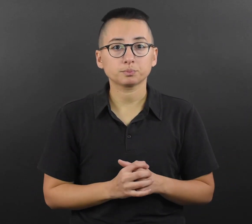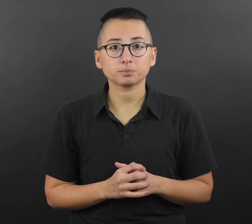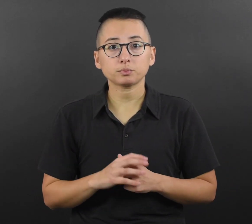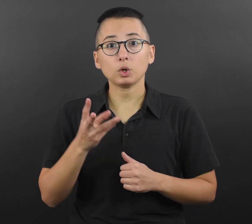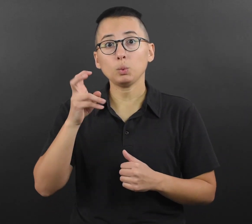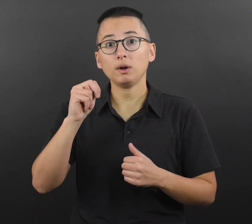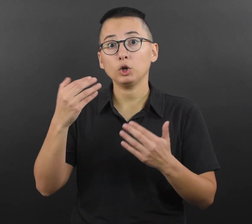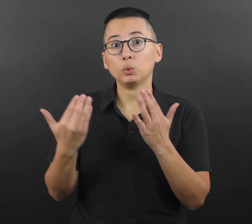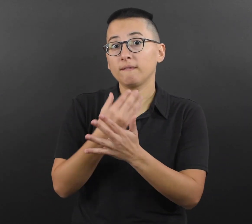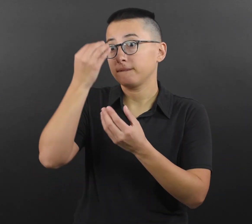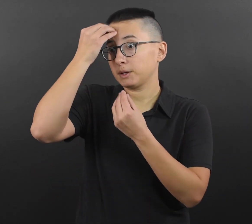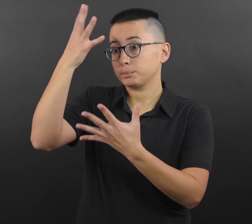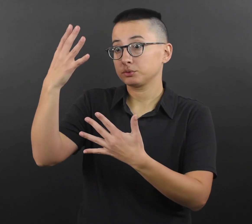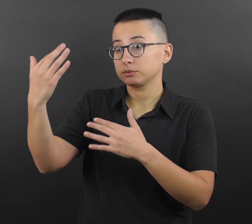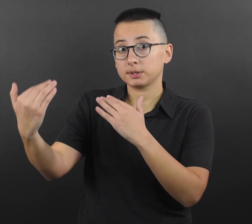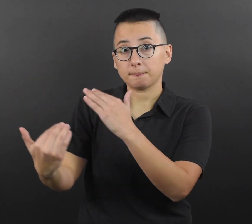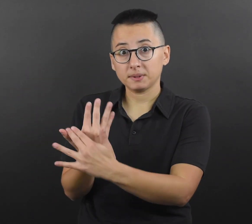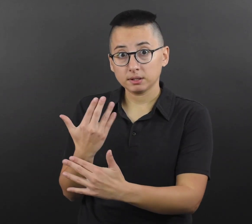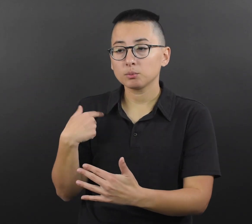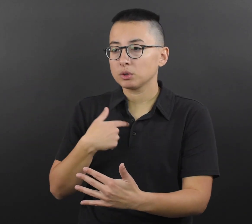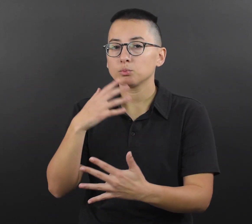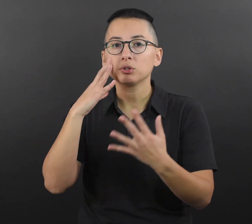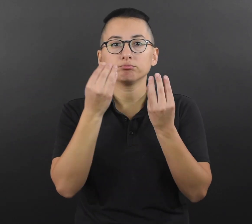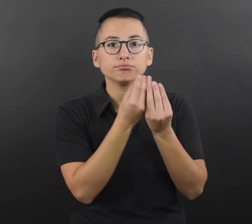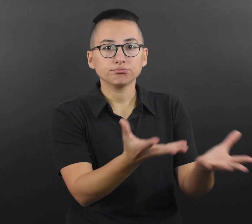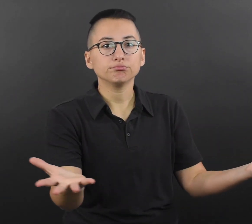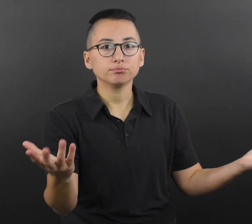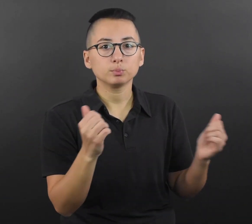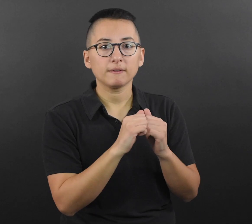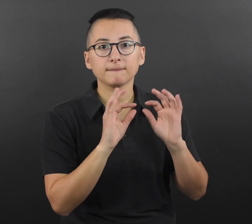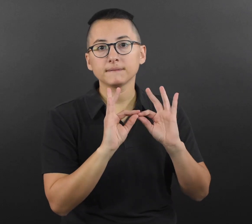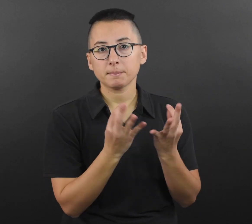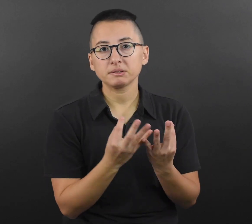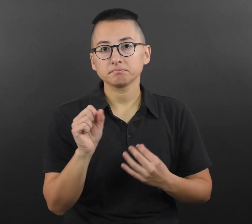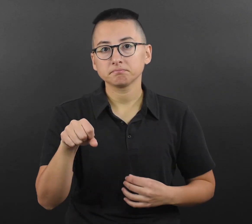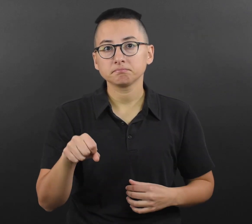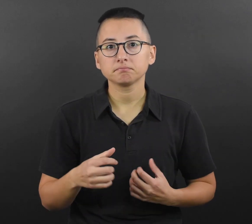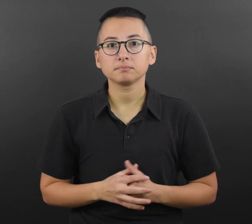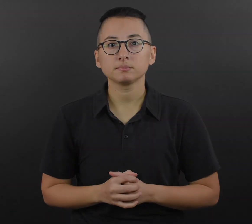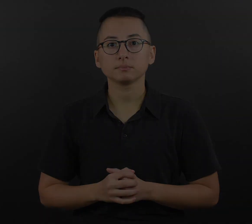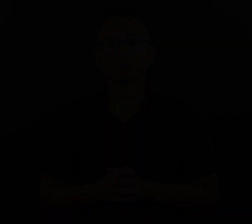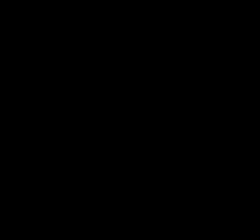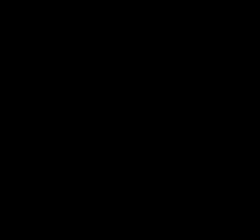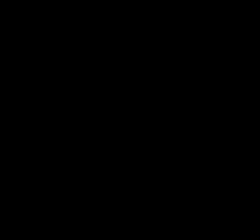know of new data, we will share more information with families.